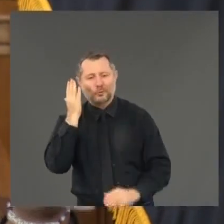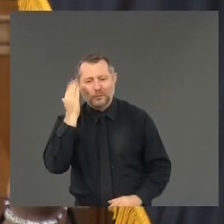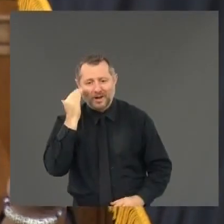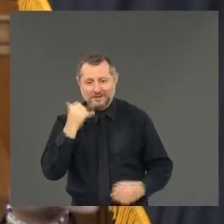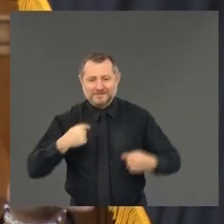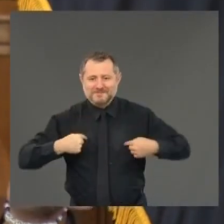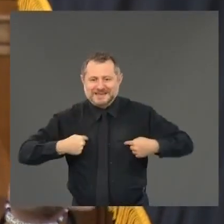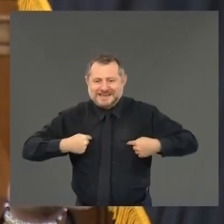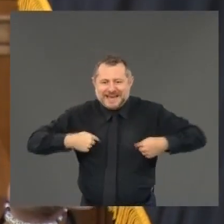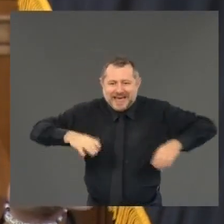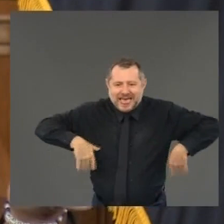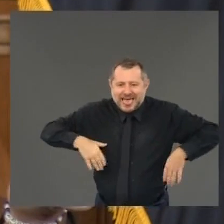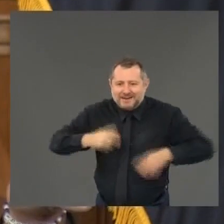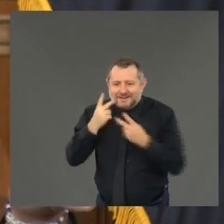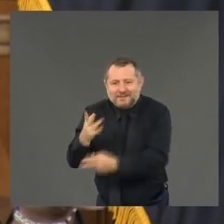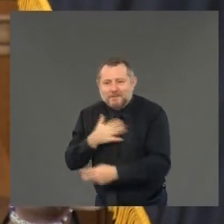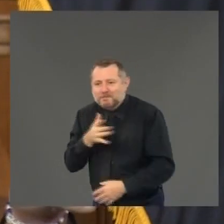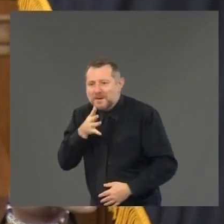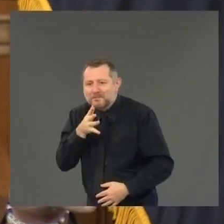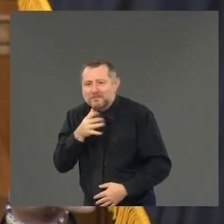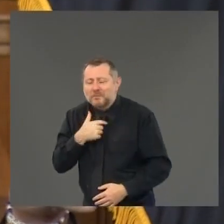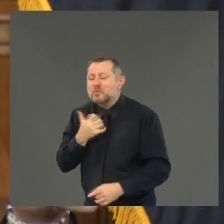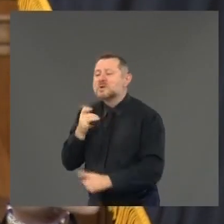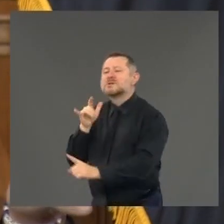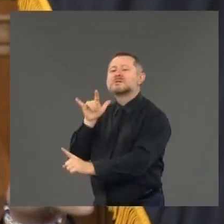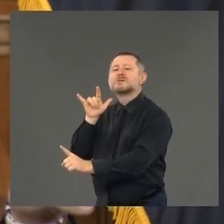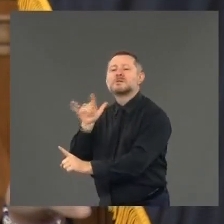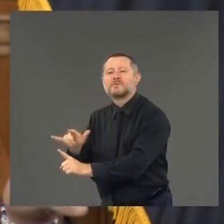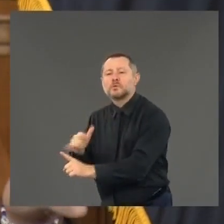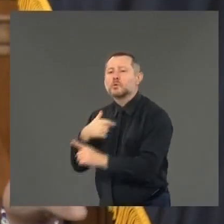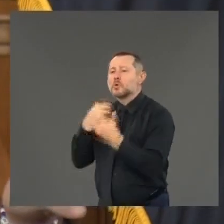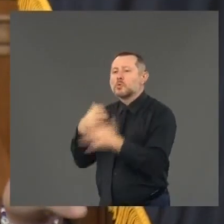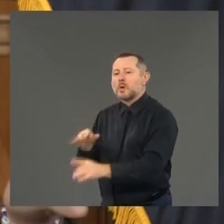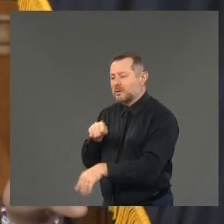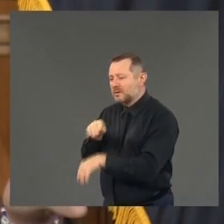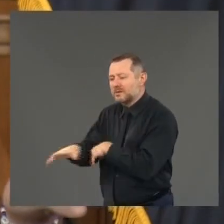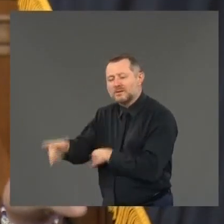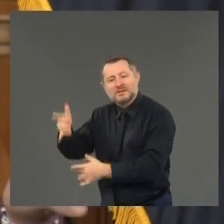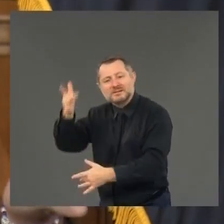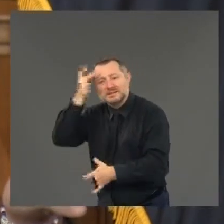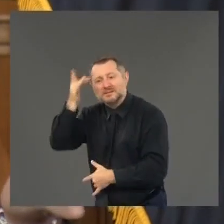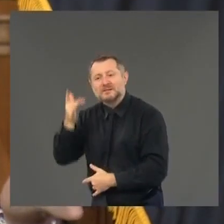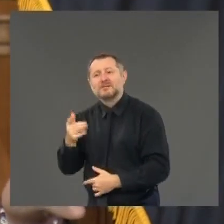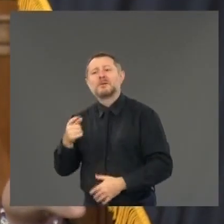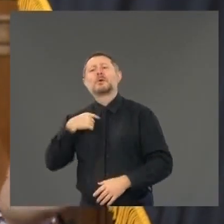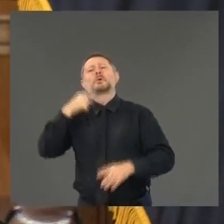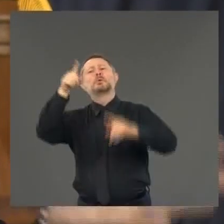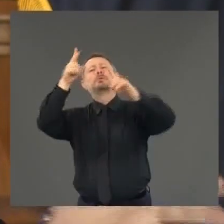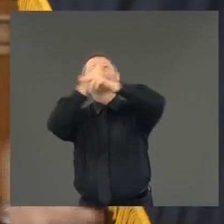YEAH. WHY HAVEN'T I? BECAUSE I LOVE MY MOTHER.